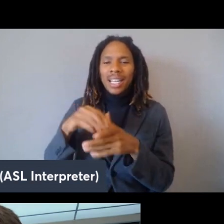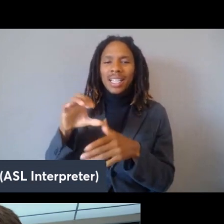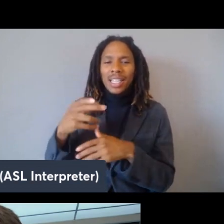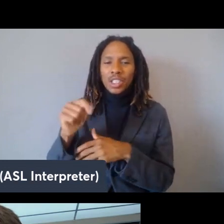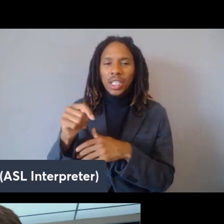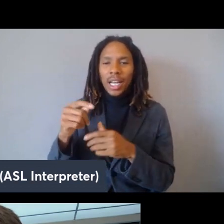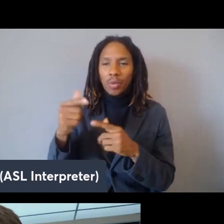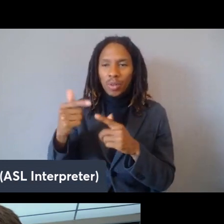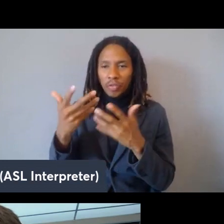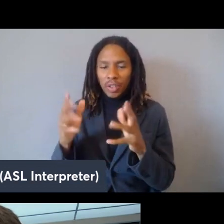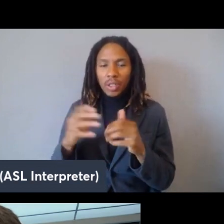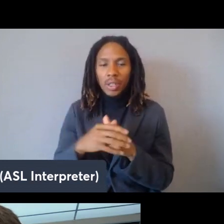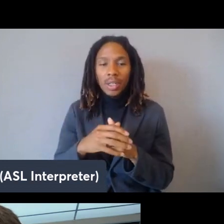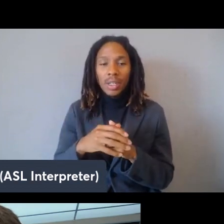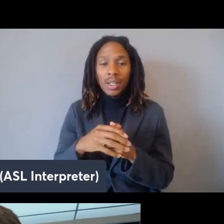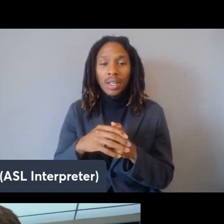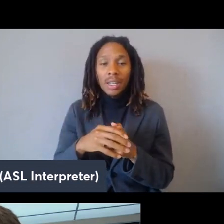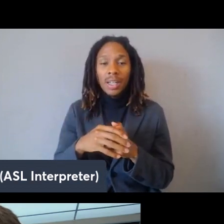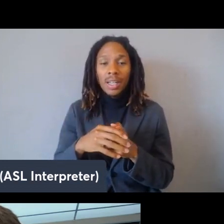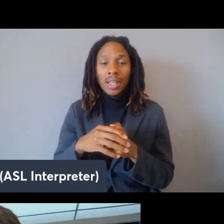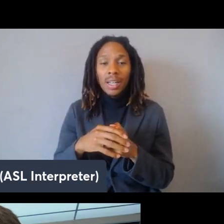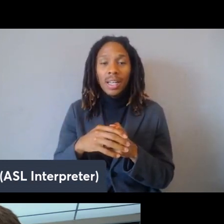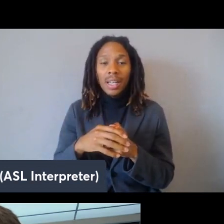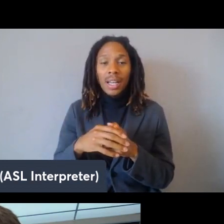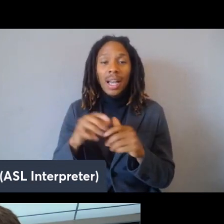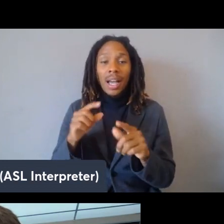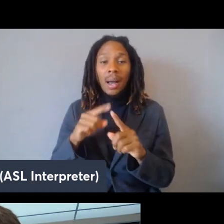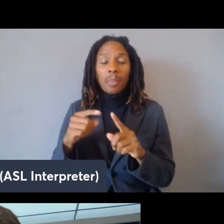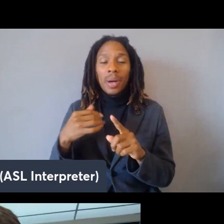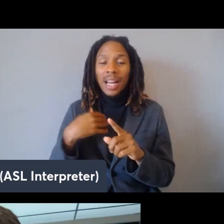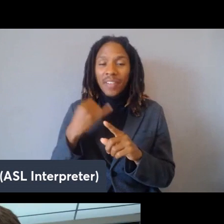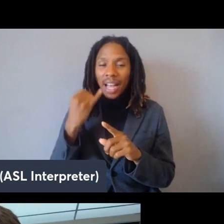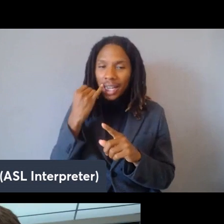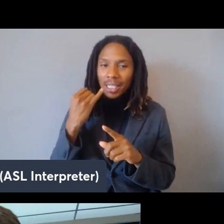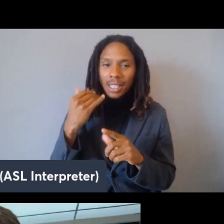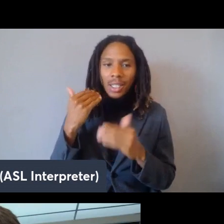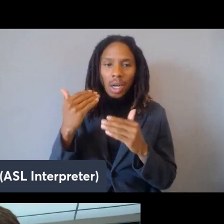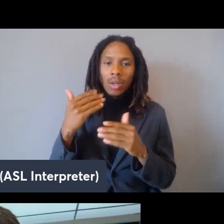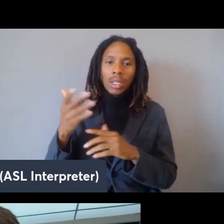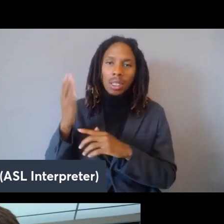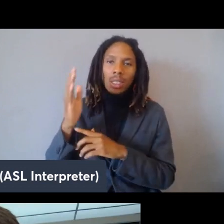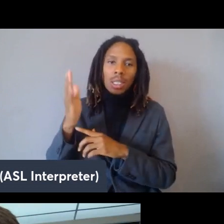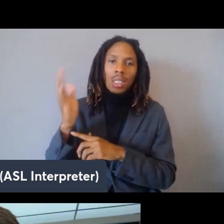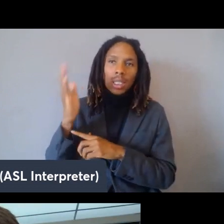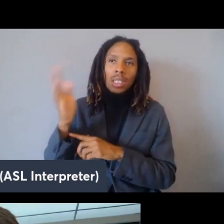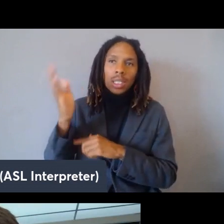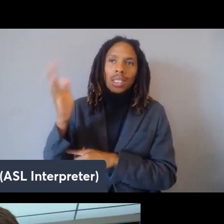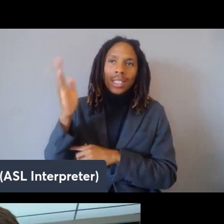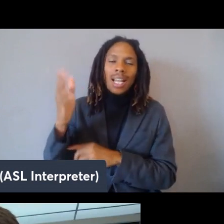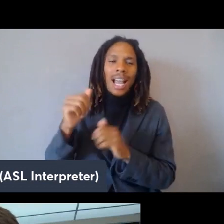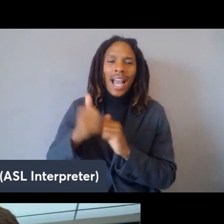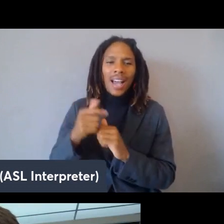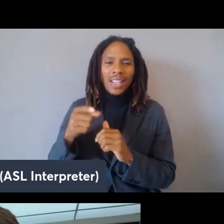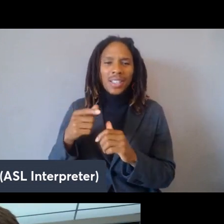But if I had to go 10,000 feet on the air to just talk about how disaster recovery really works, a few of our customers, what they do